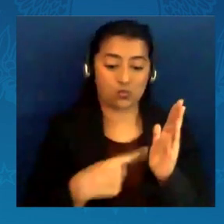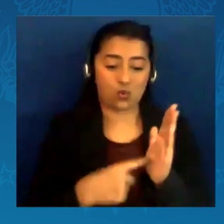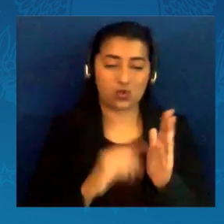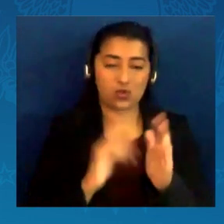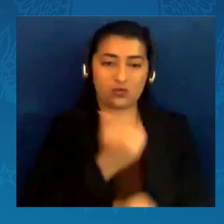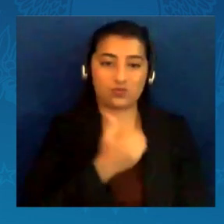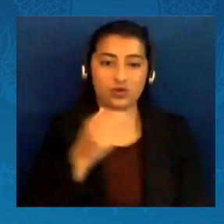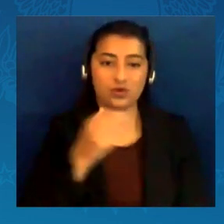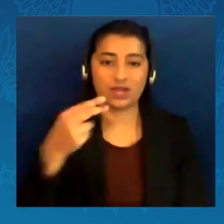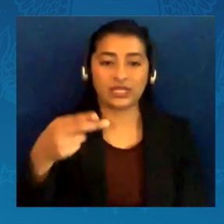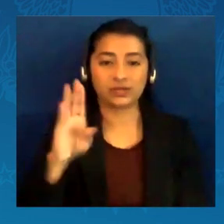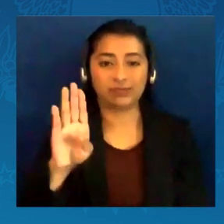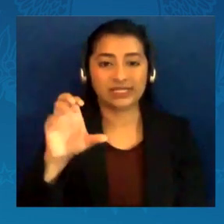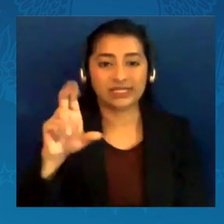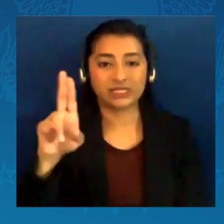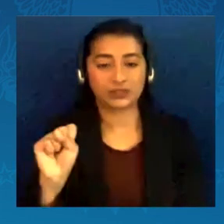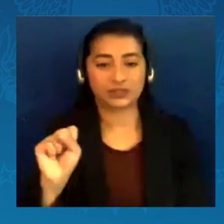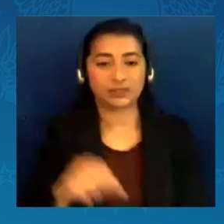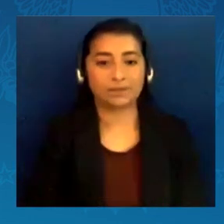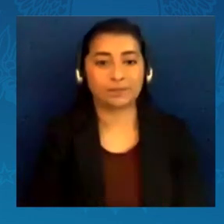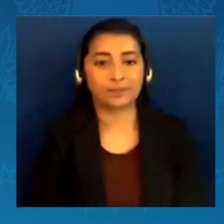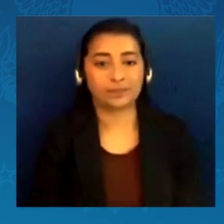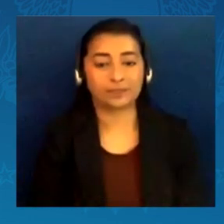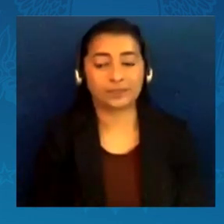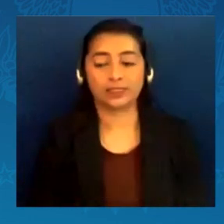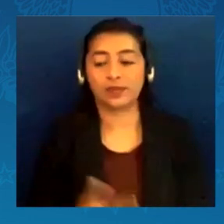again, historically, presently, and in the future.